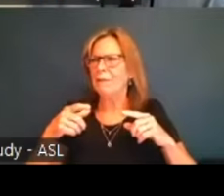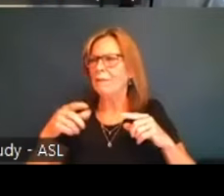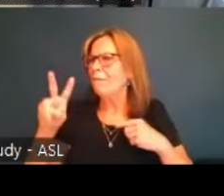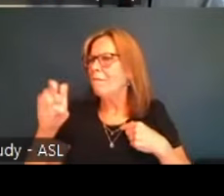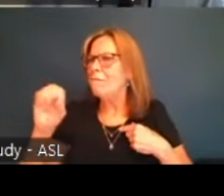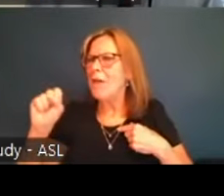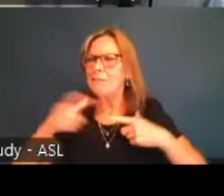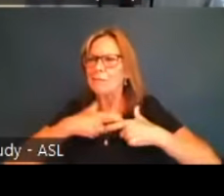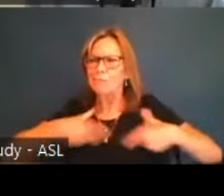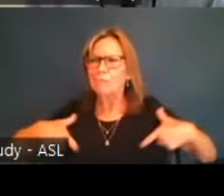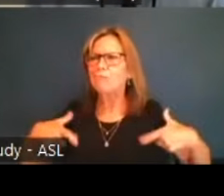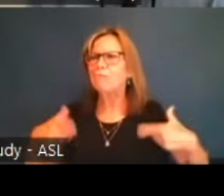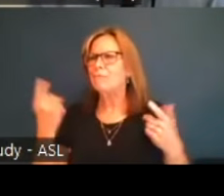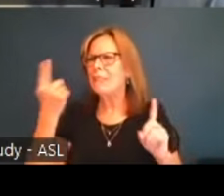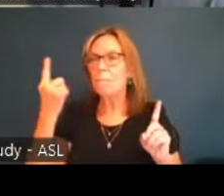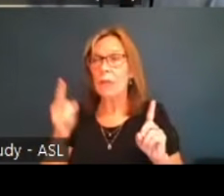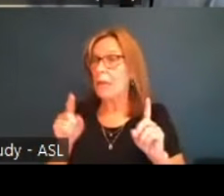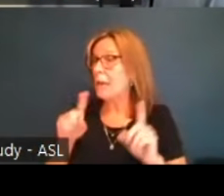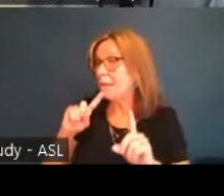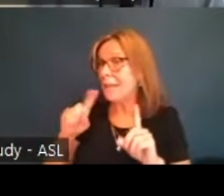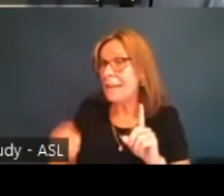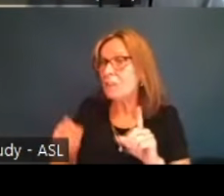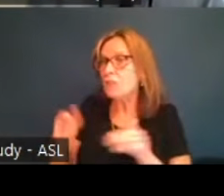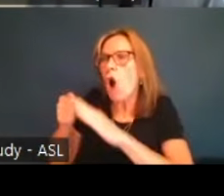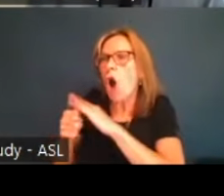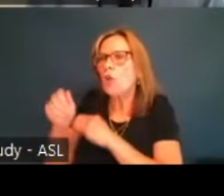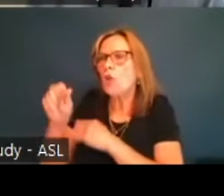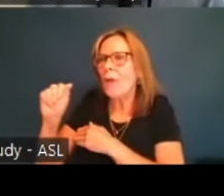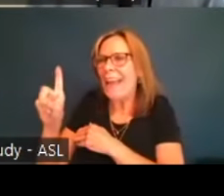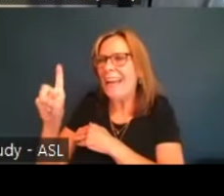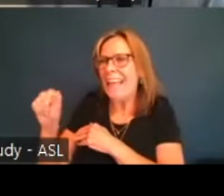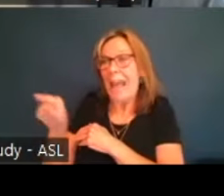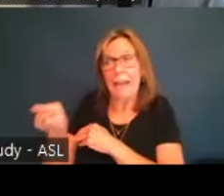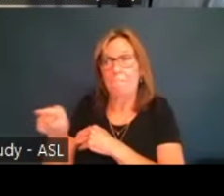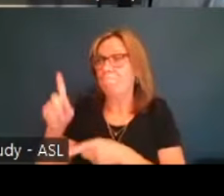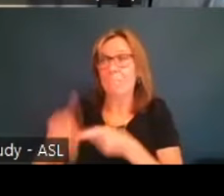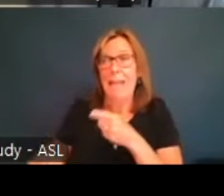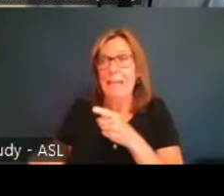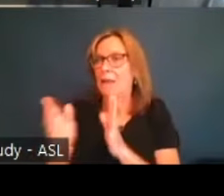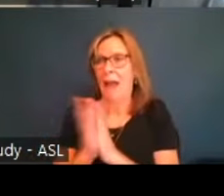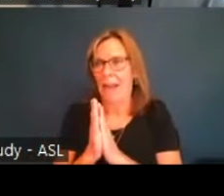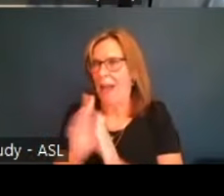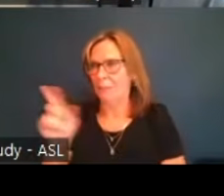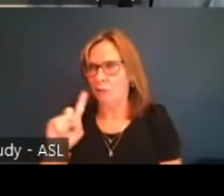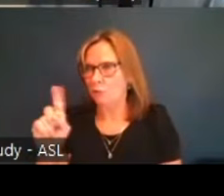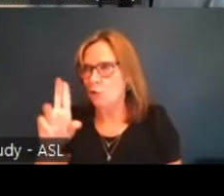The only questions you can ask are is it a service animal? And what type of service does it provide? So asking has the